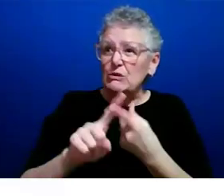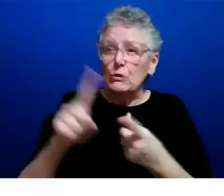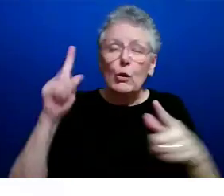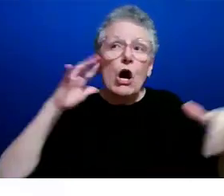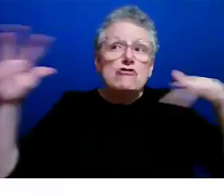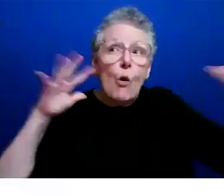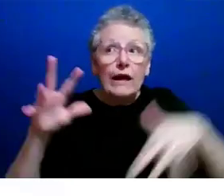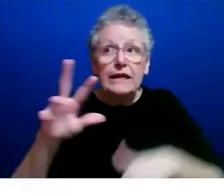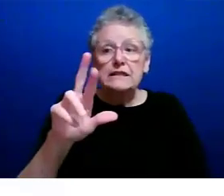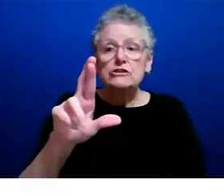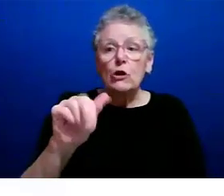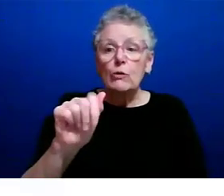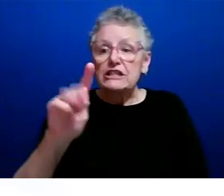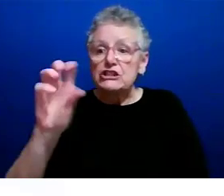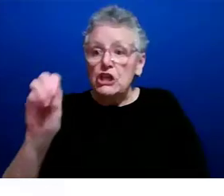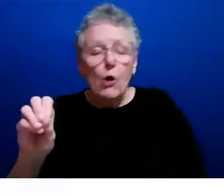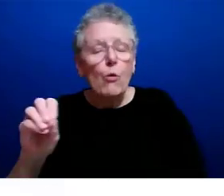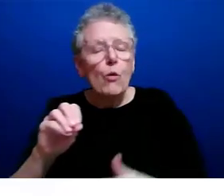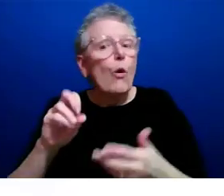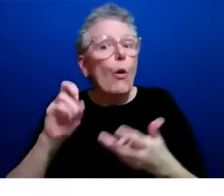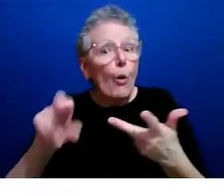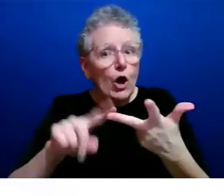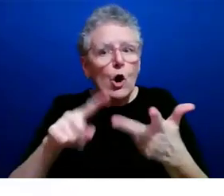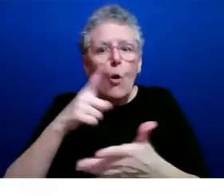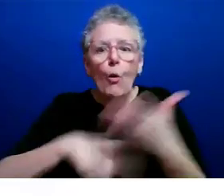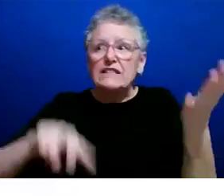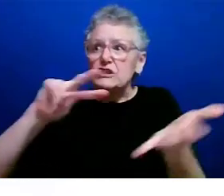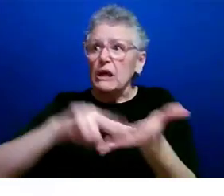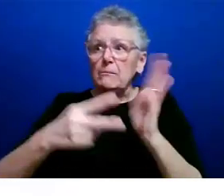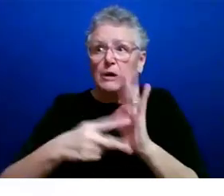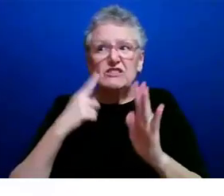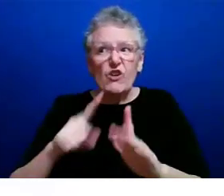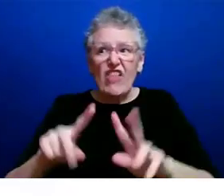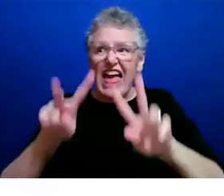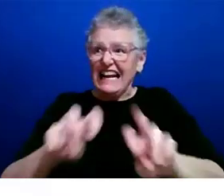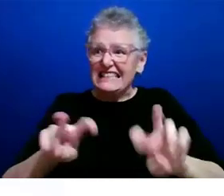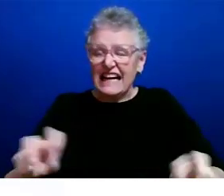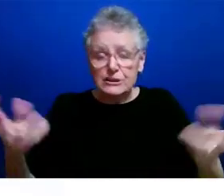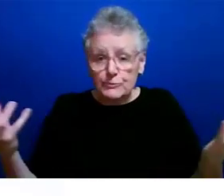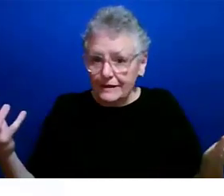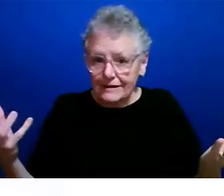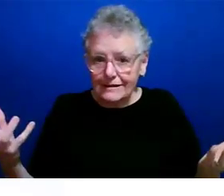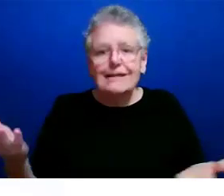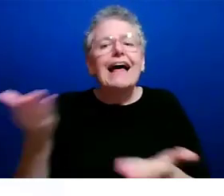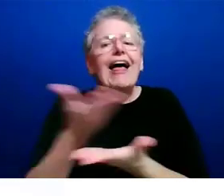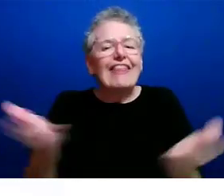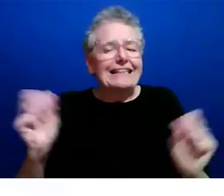Or even what is the purpose of an assessment... are things that can help clarify